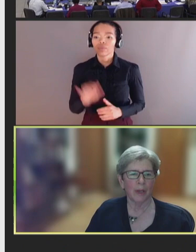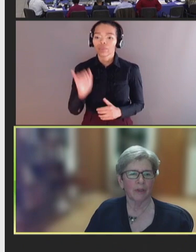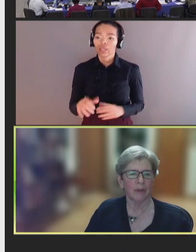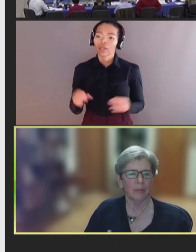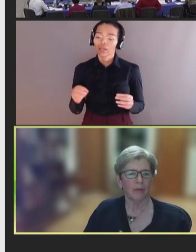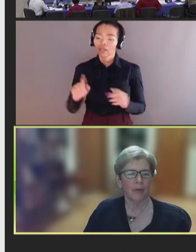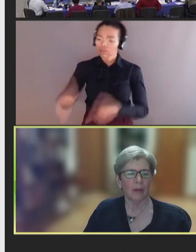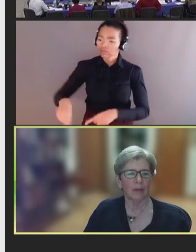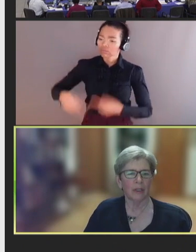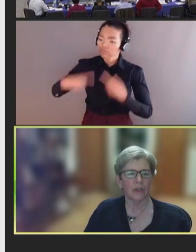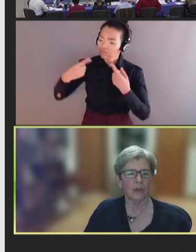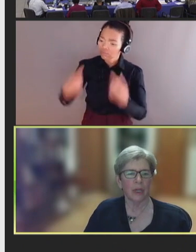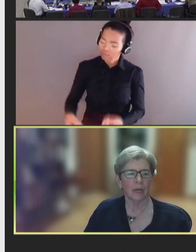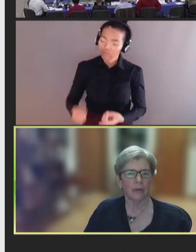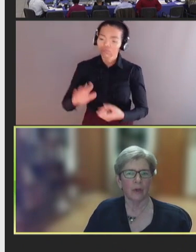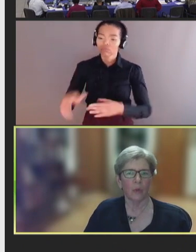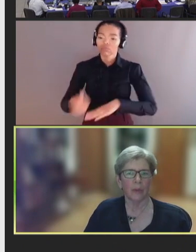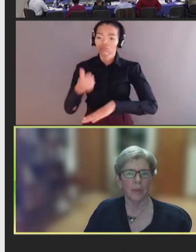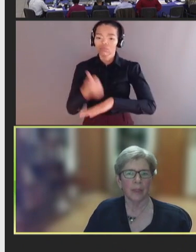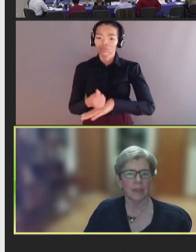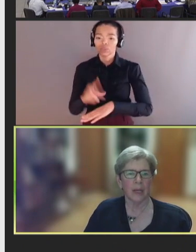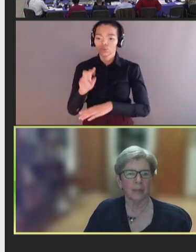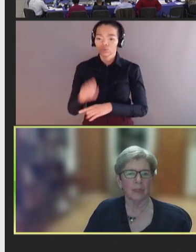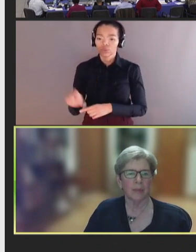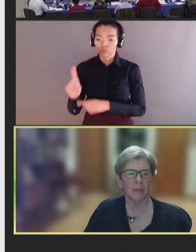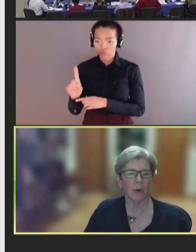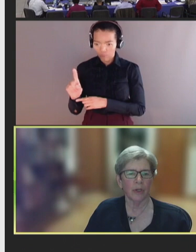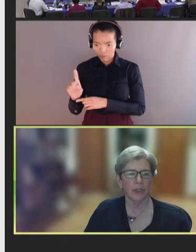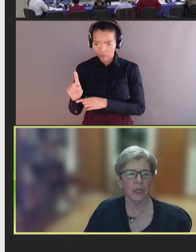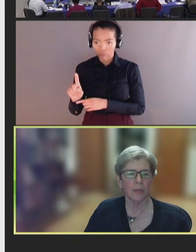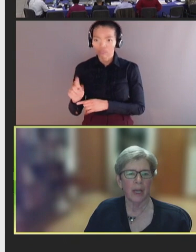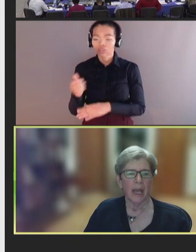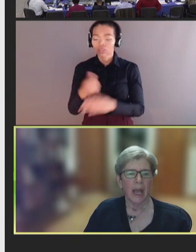having been founded in 2001 by the Stop TB Partnership.